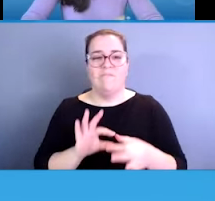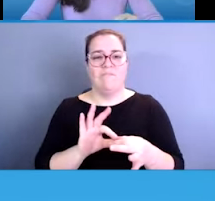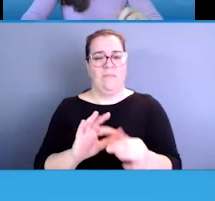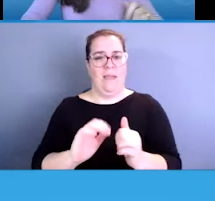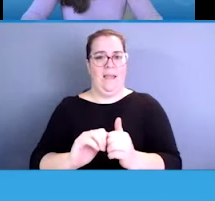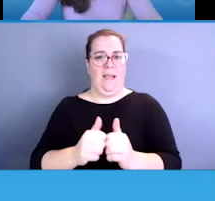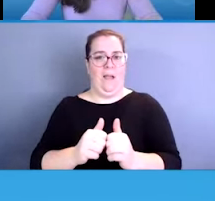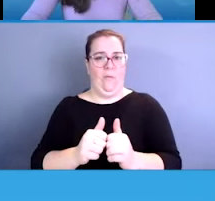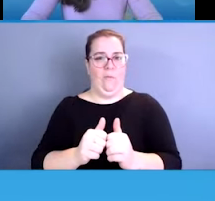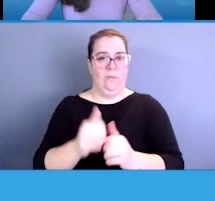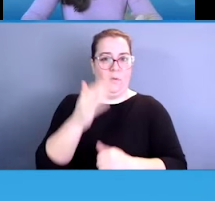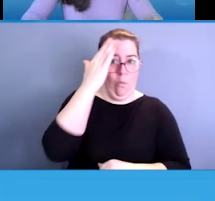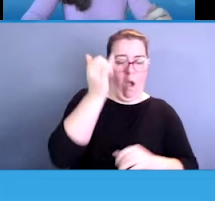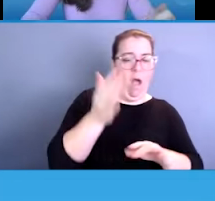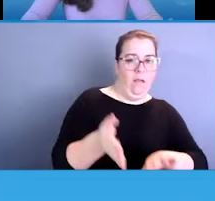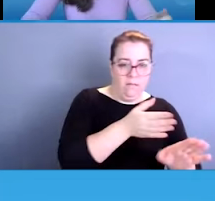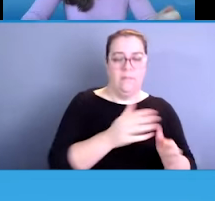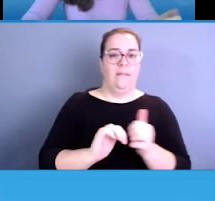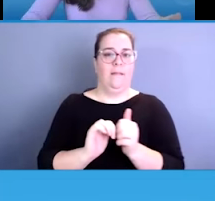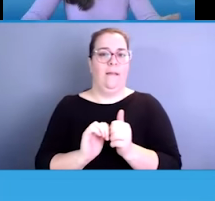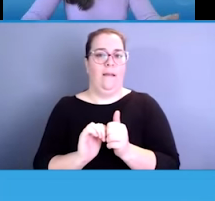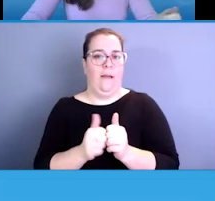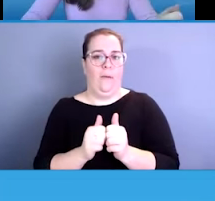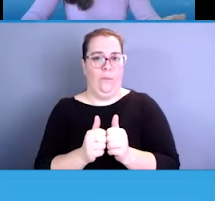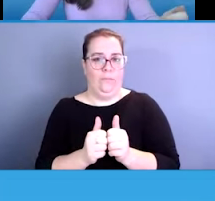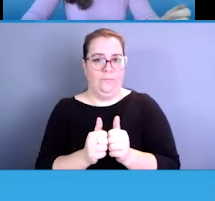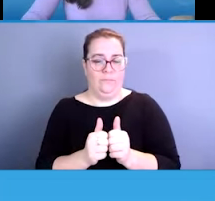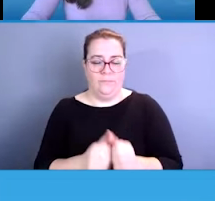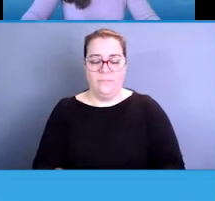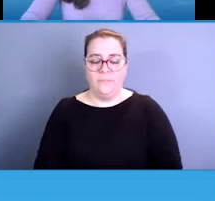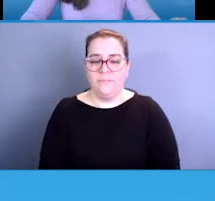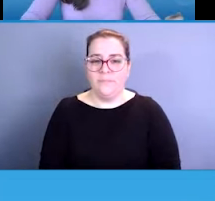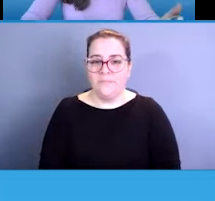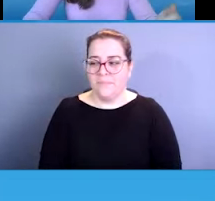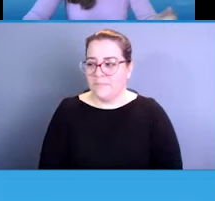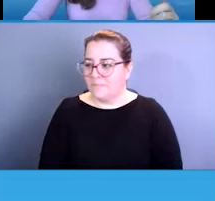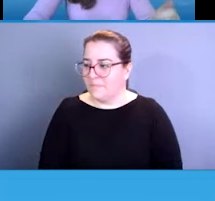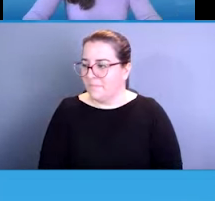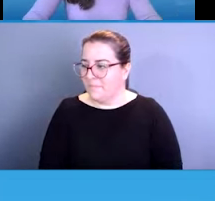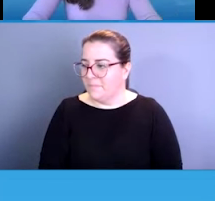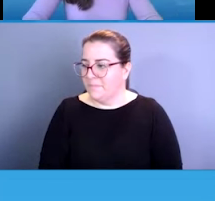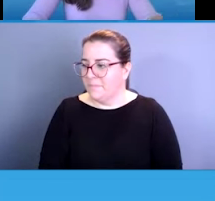So how can we better identify and break down attitudinal barriers